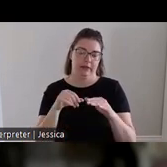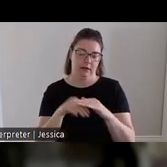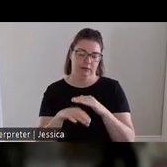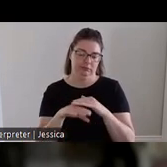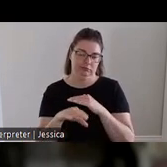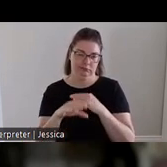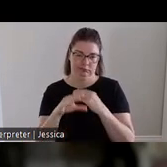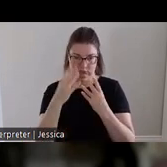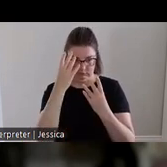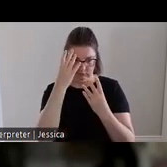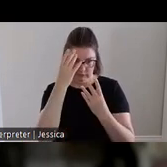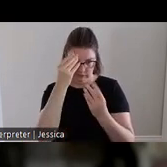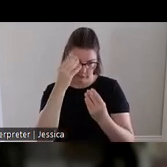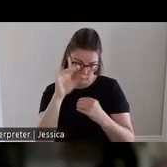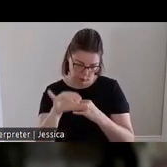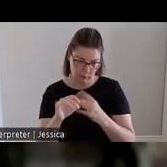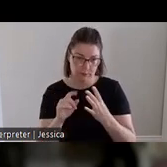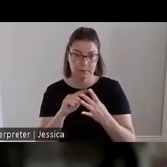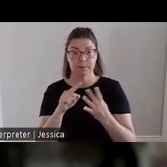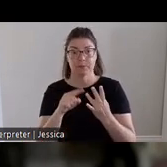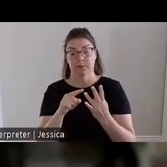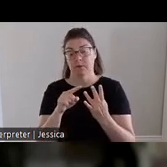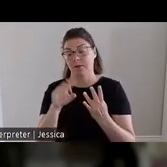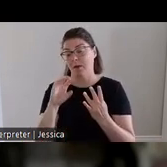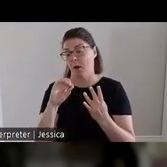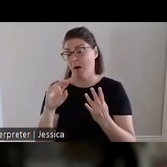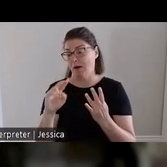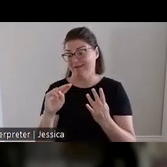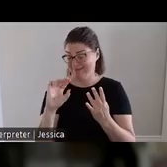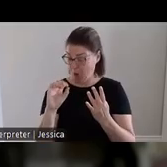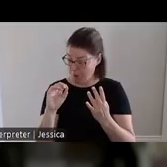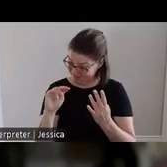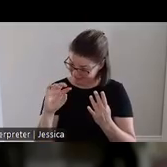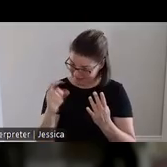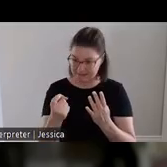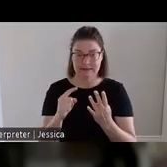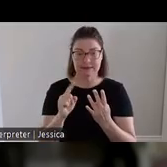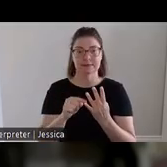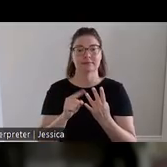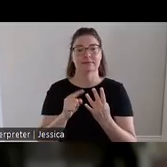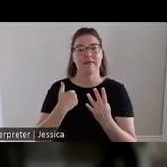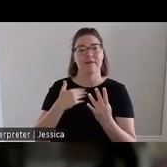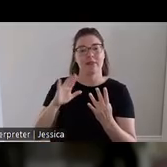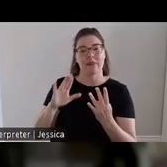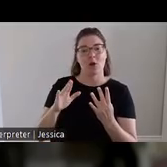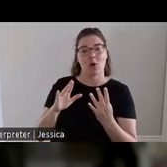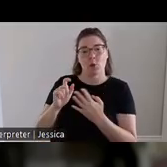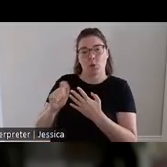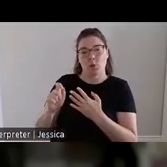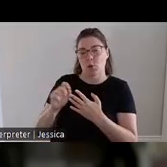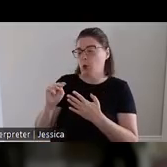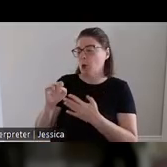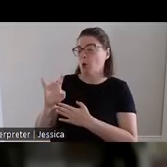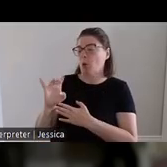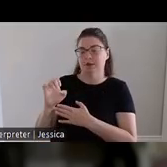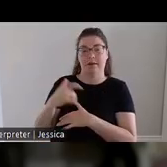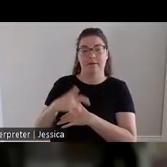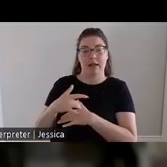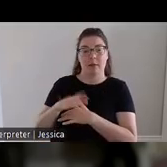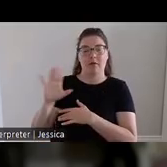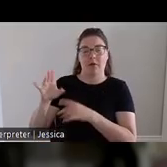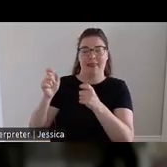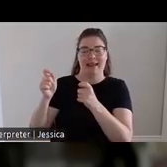If you're working with ONIX records, there is an ONIX note available from Editor who are the team